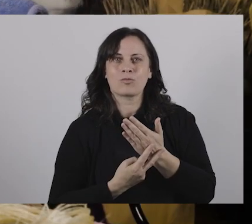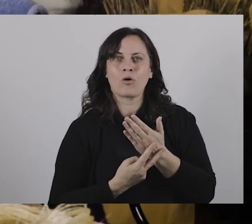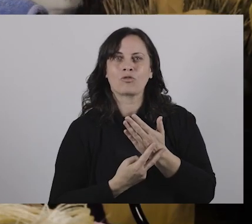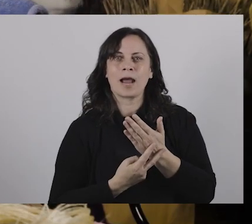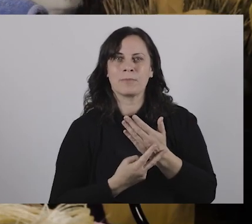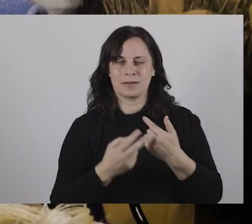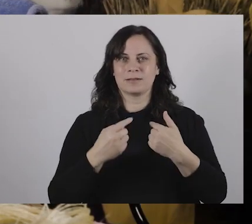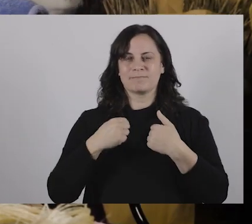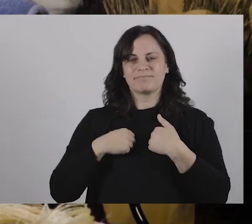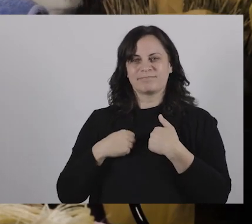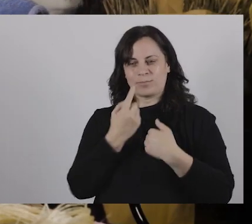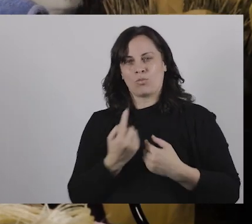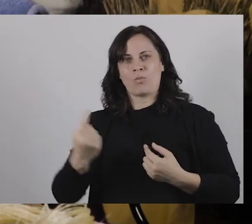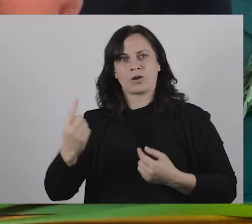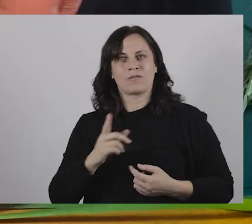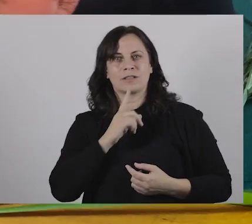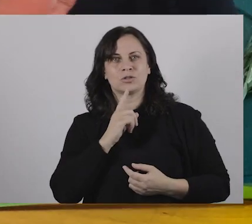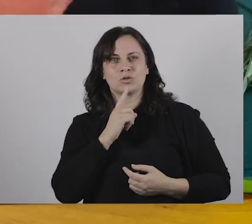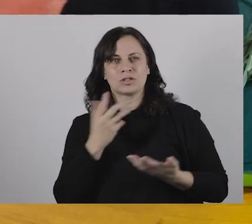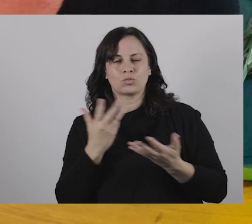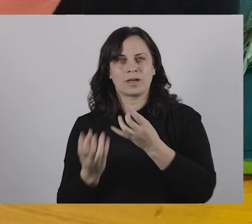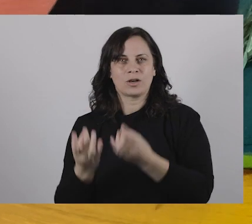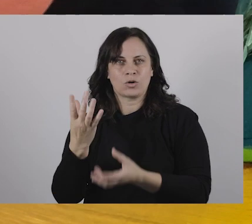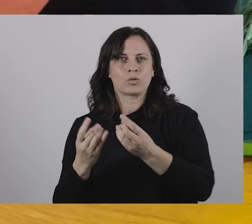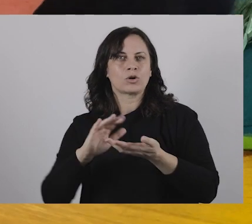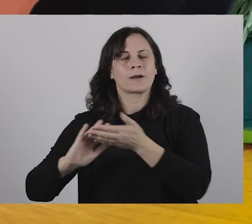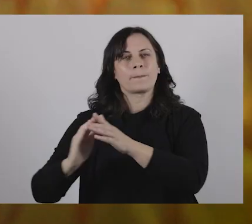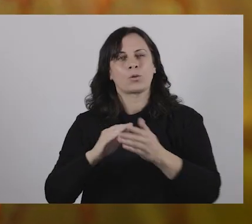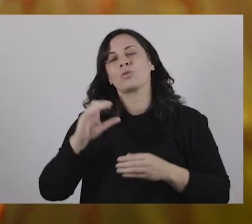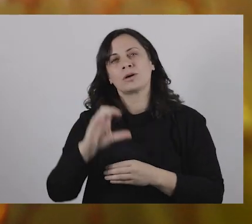that I was one of the tutors at Waiariki Community College.